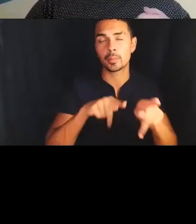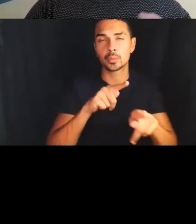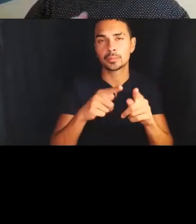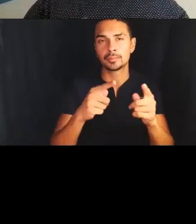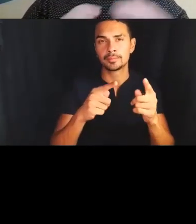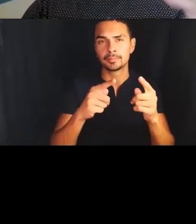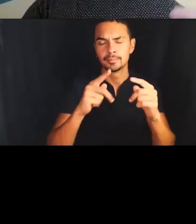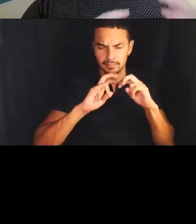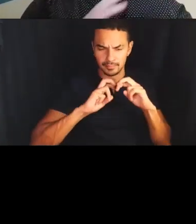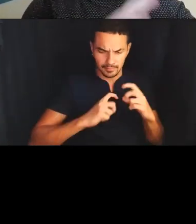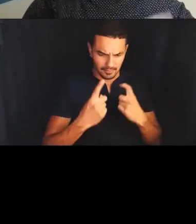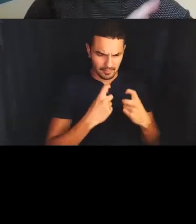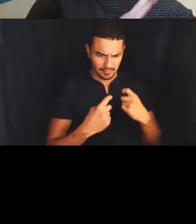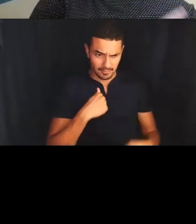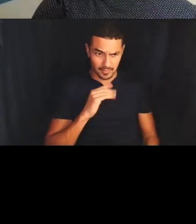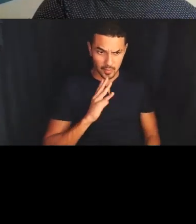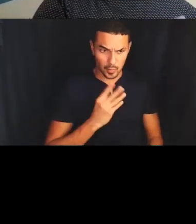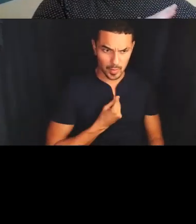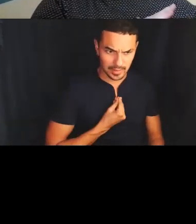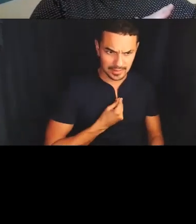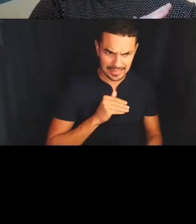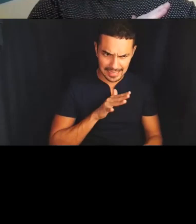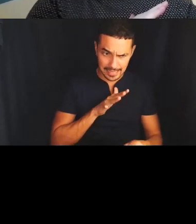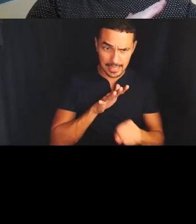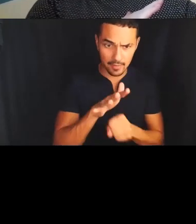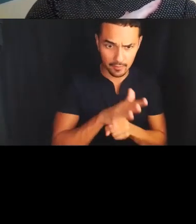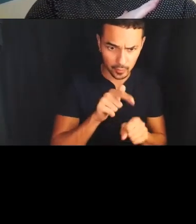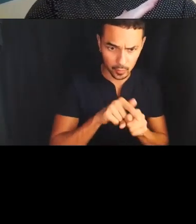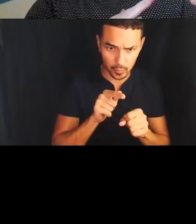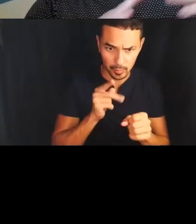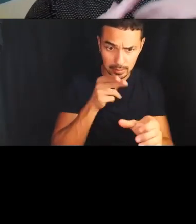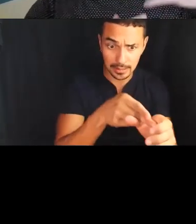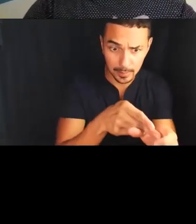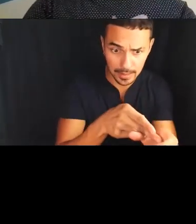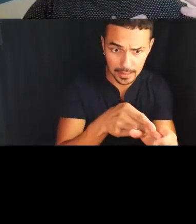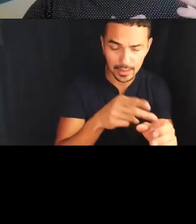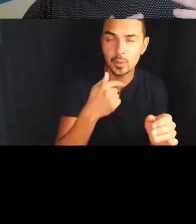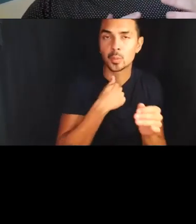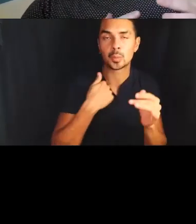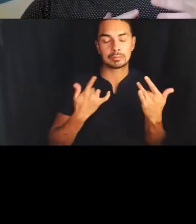about if they were trans enough to participate. So we wanted people,